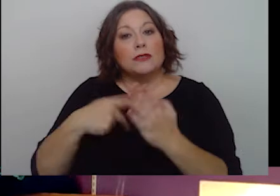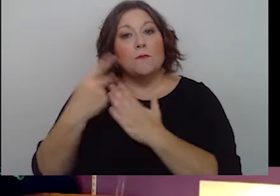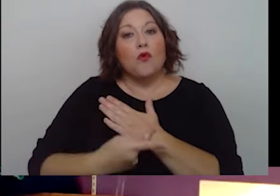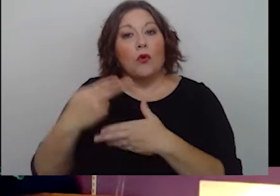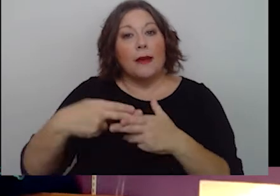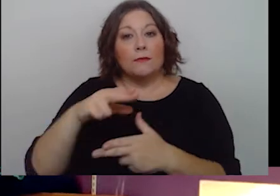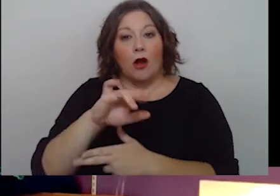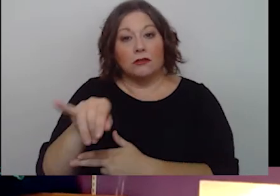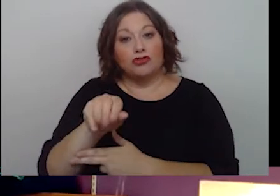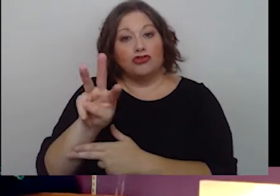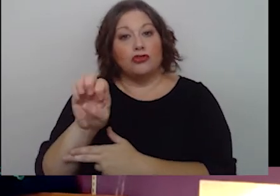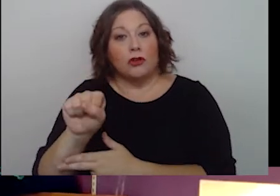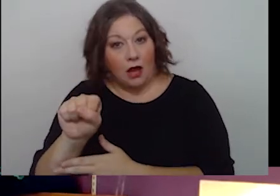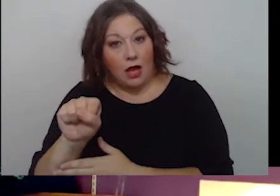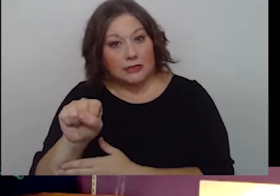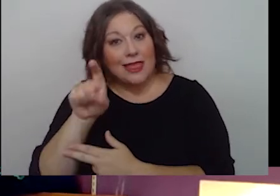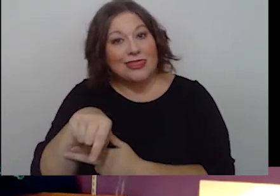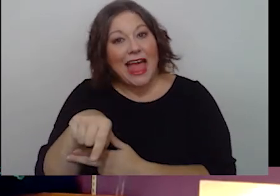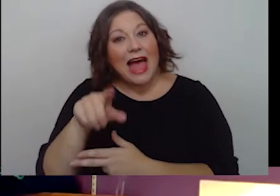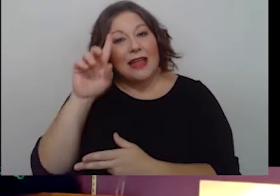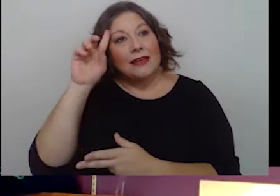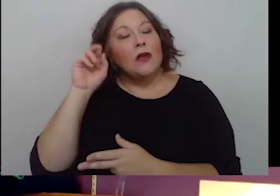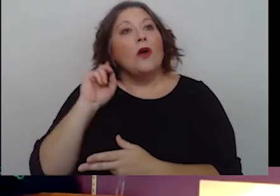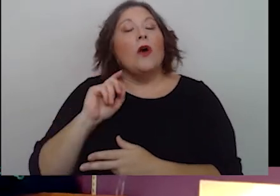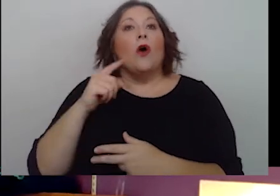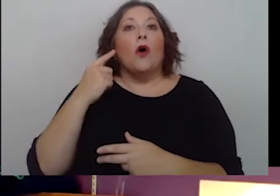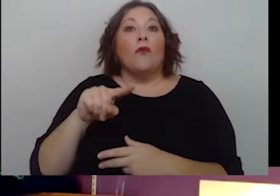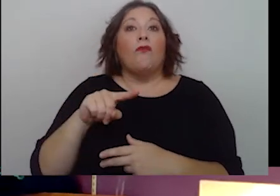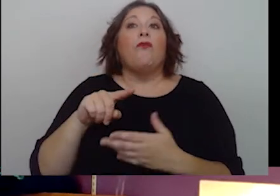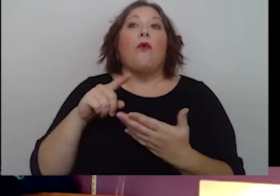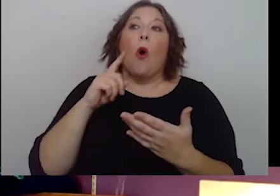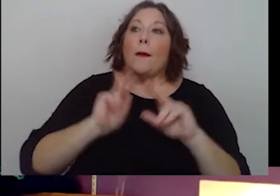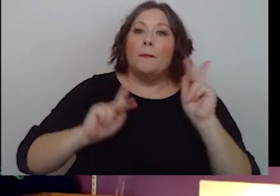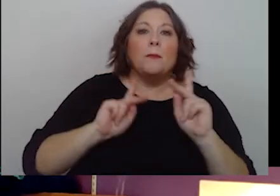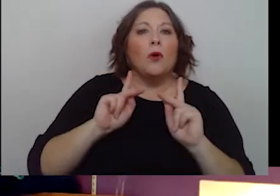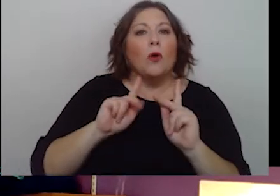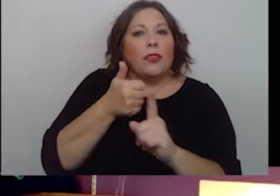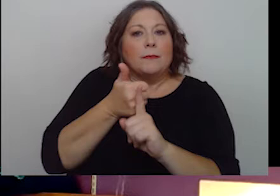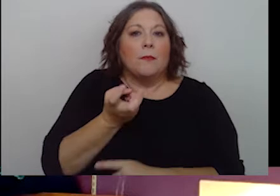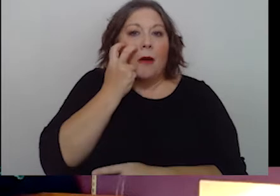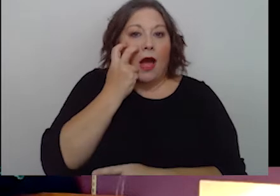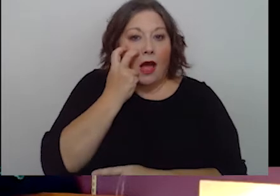another application that you can get that's meant mainly for people that are totally blind.